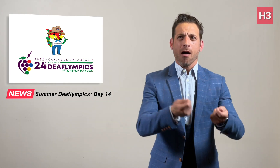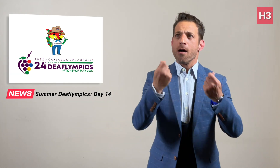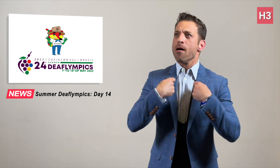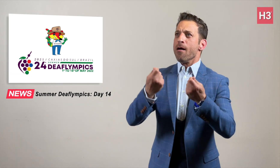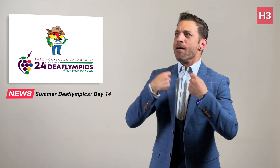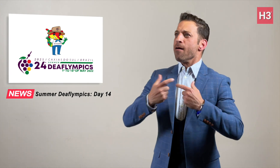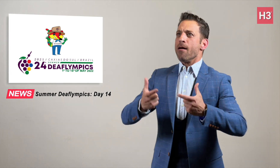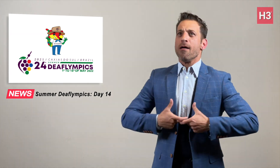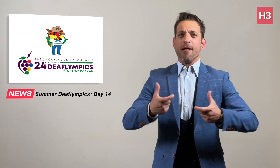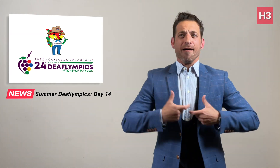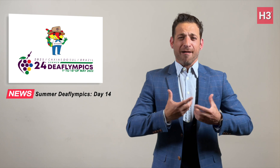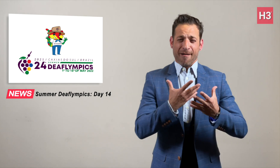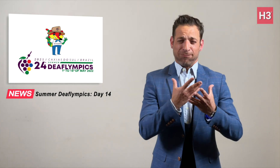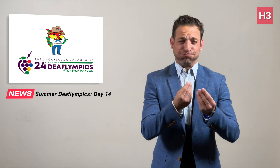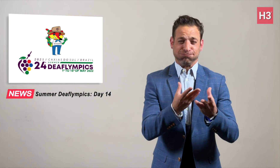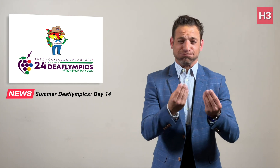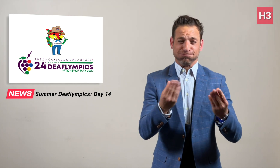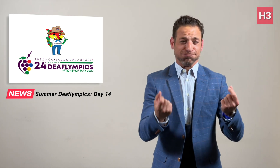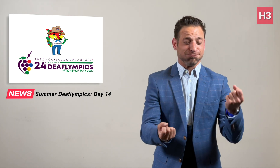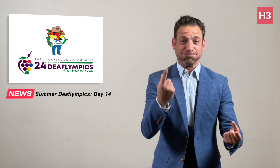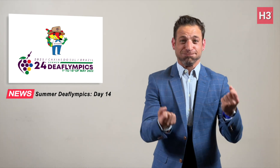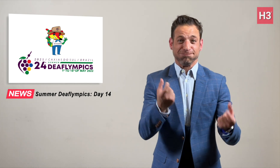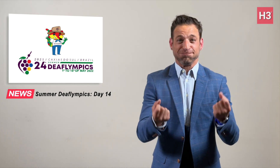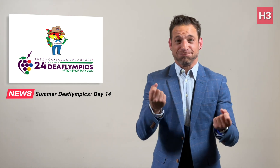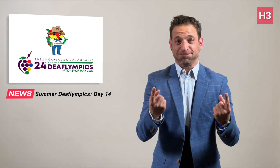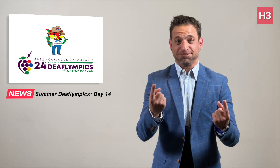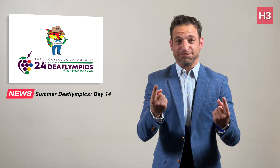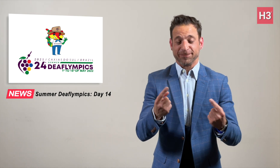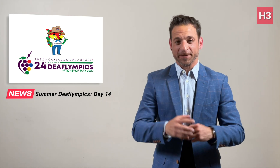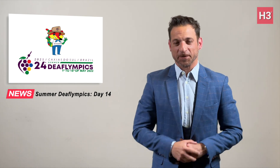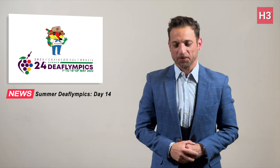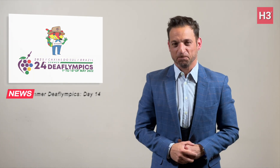and medals are coming out fast.